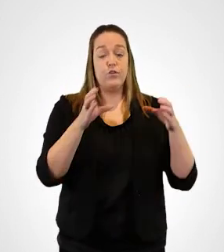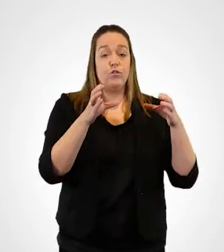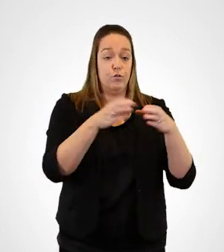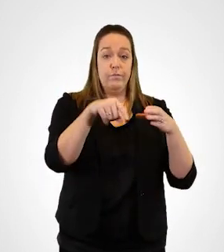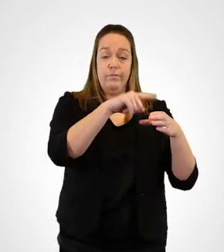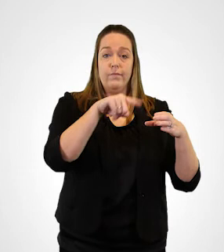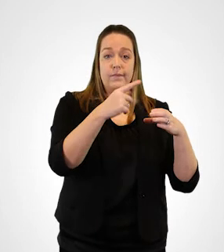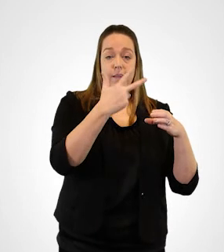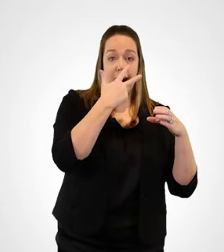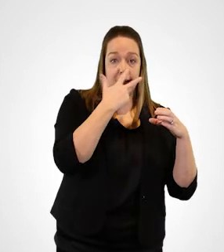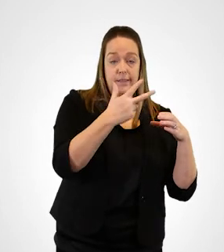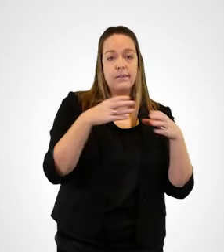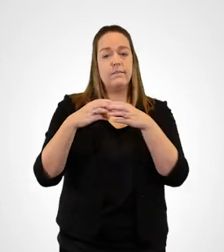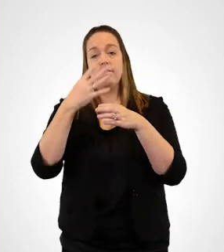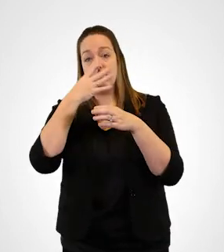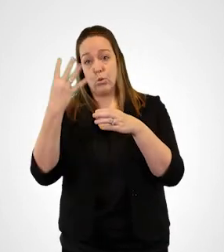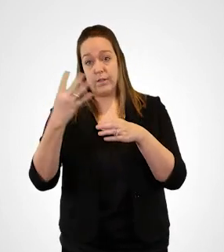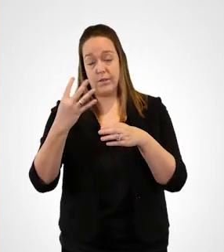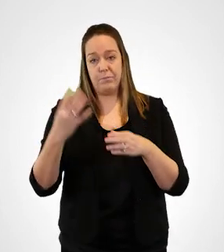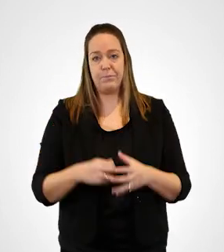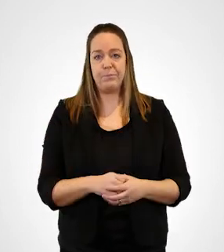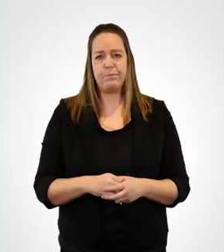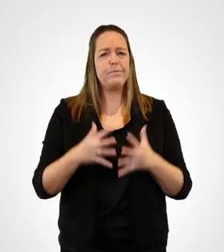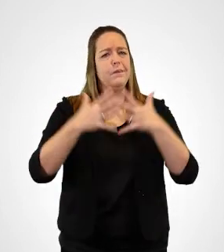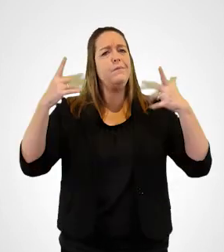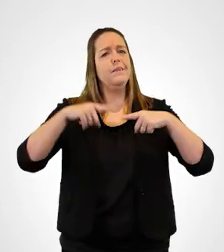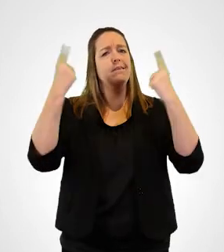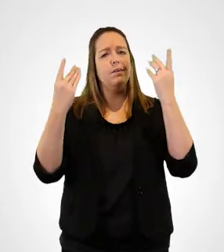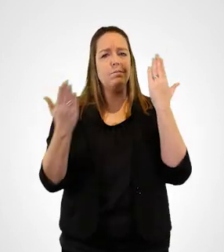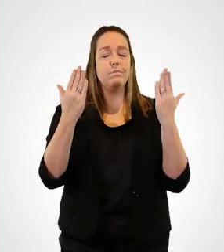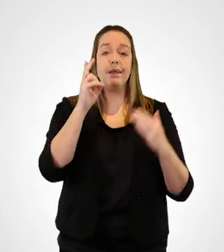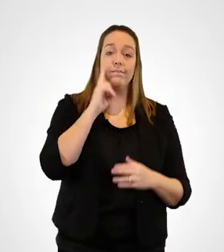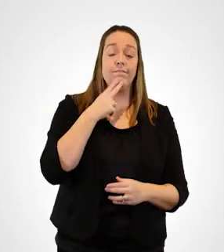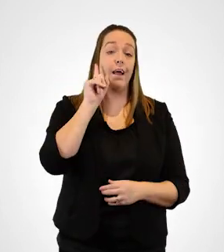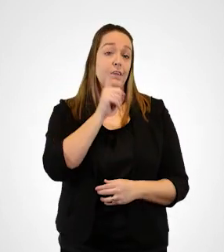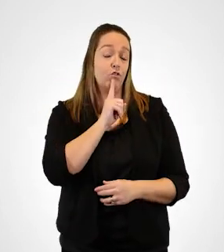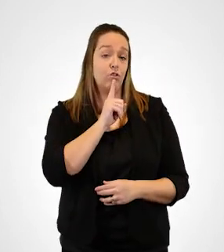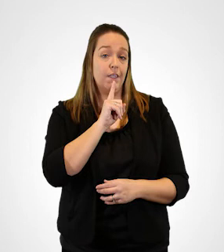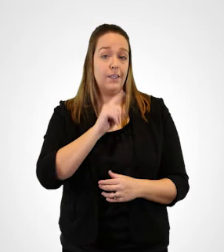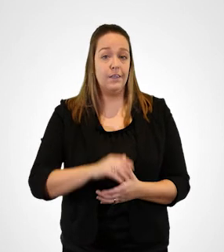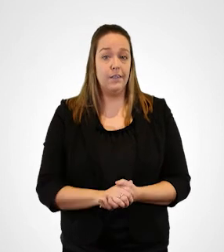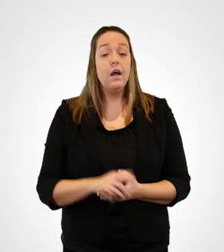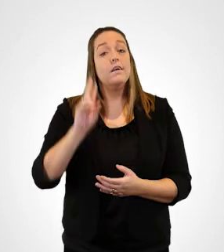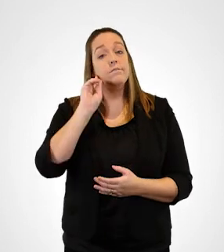children who are 8 years old and 14 years old, there's a huge difference between the deaf and the hearing children.